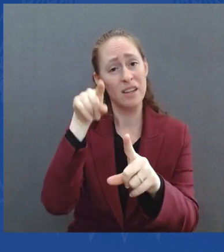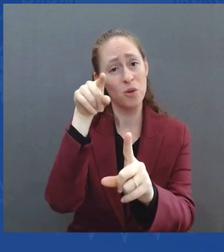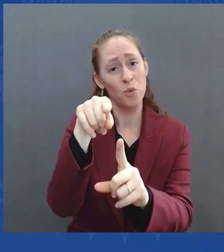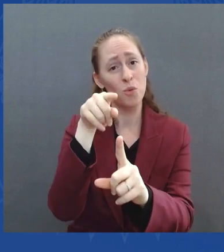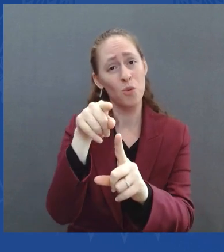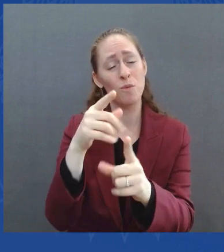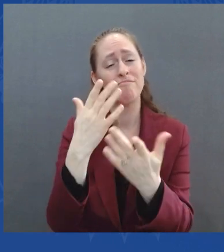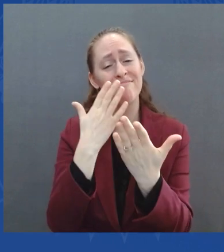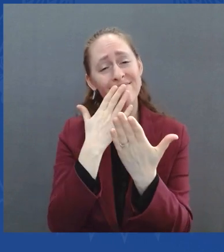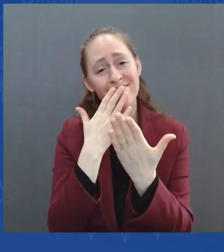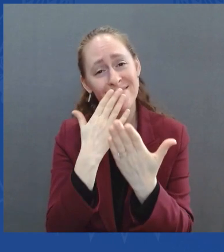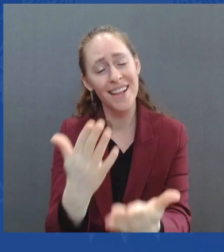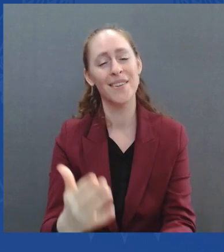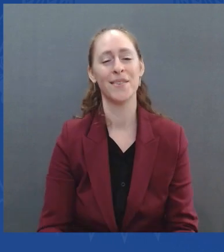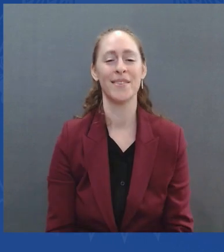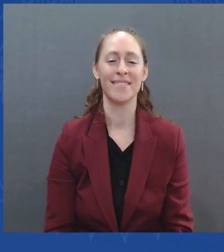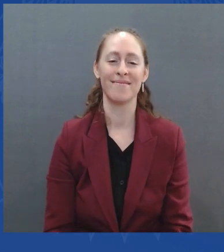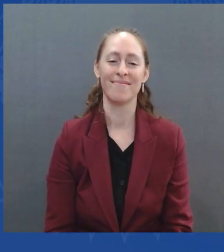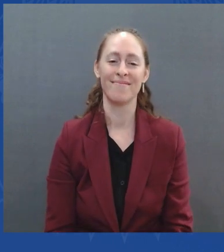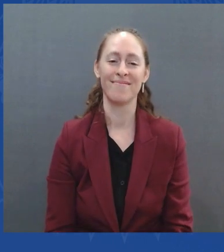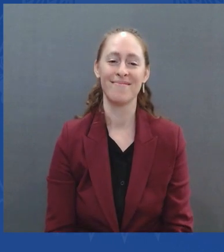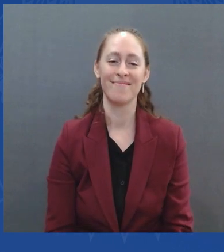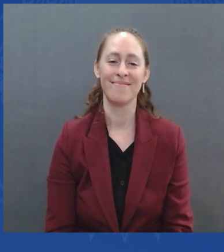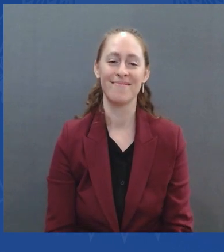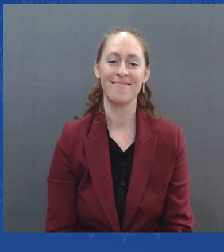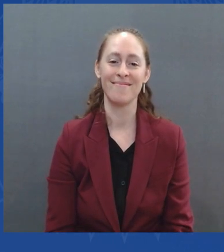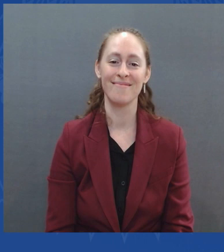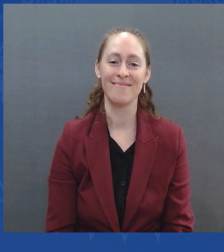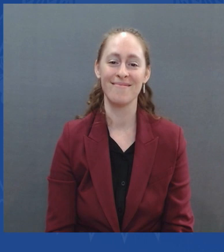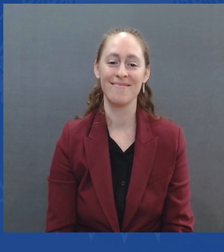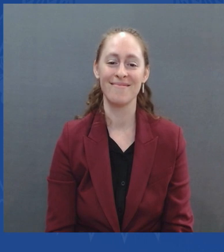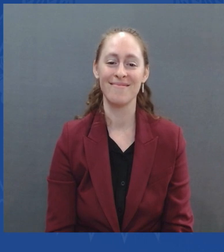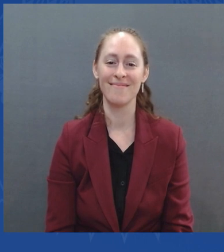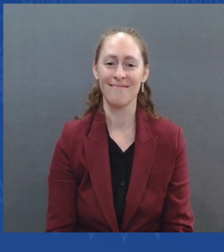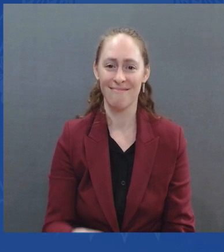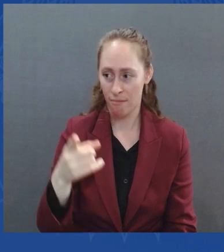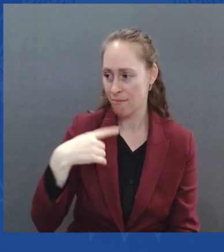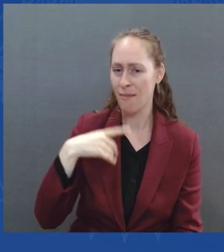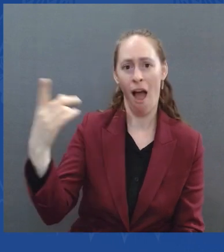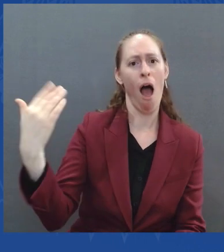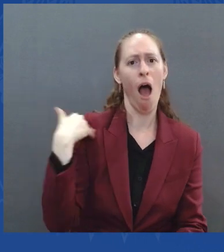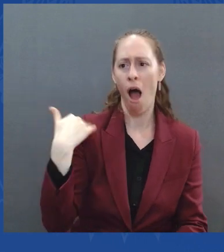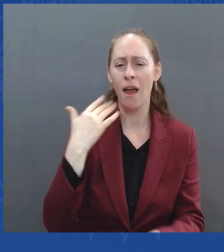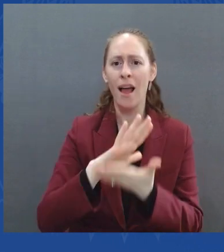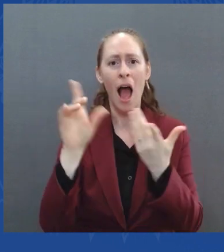she said, "I know you. We've met before." And I said, "I apologize." She said, "You used to show up every --